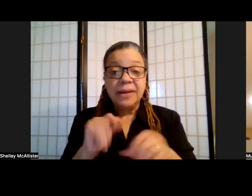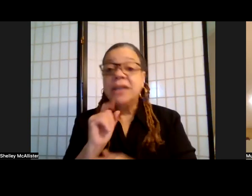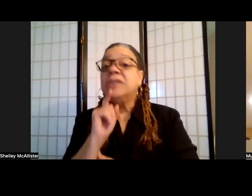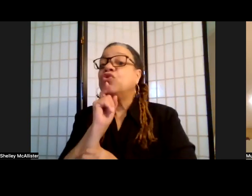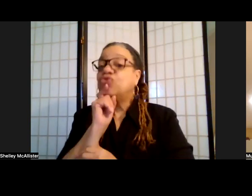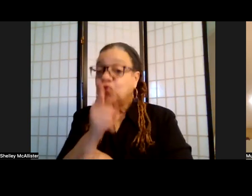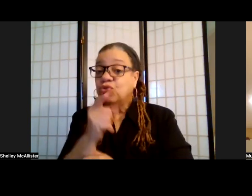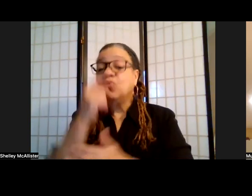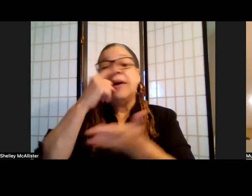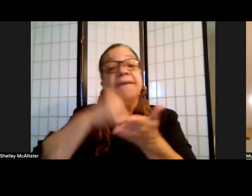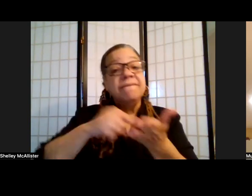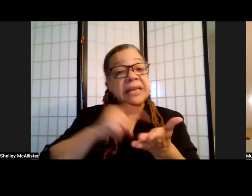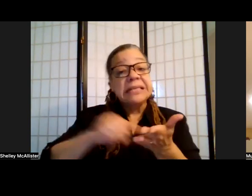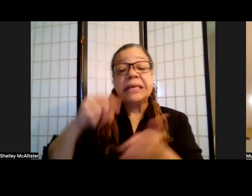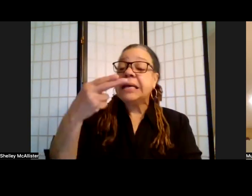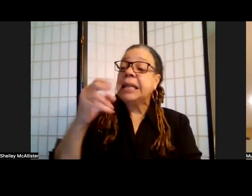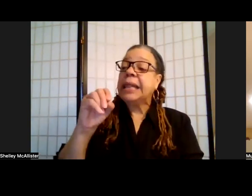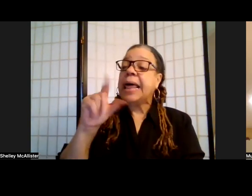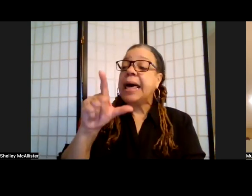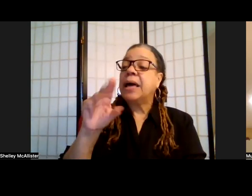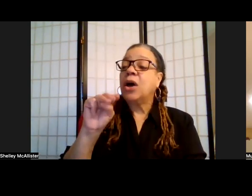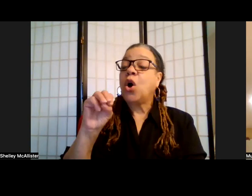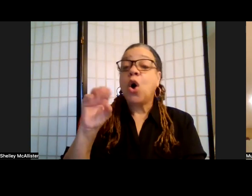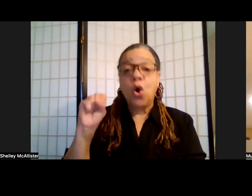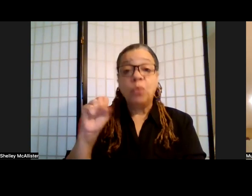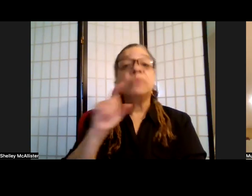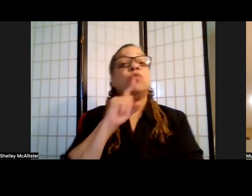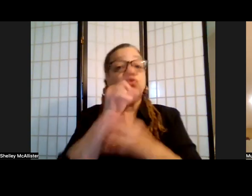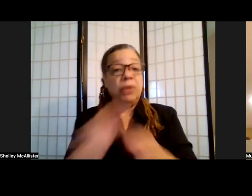like Holmes' proved essential in the contest between humankind and bacteria.